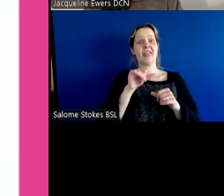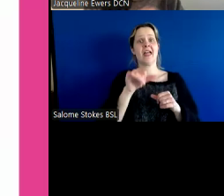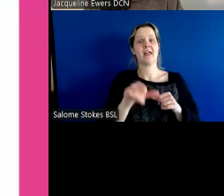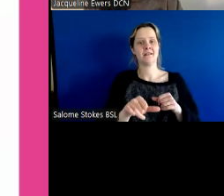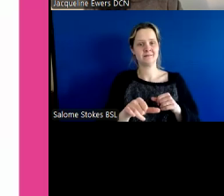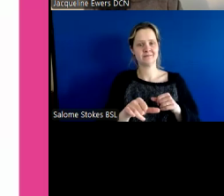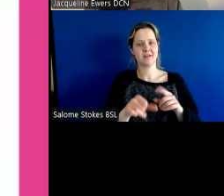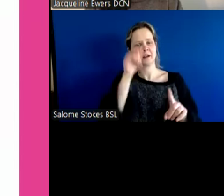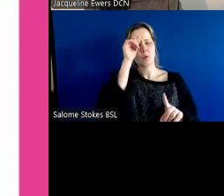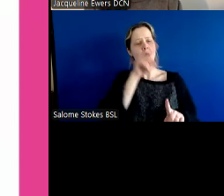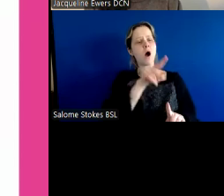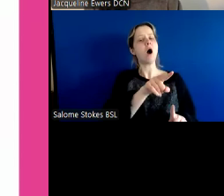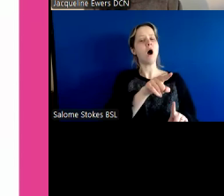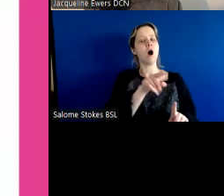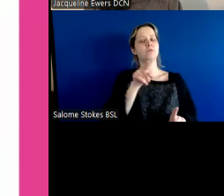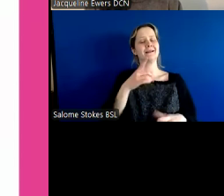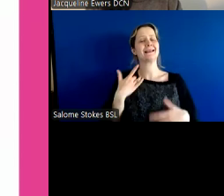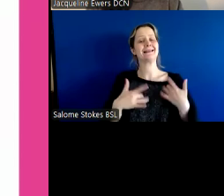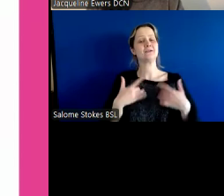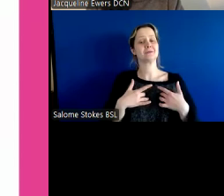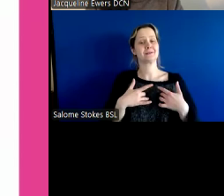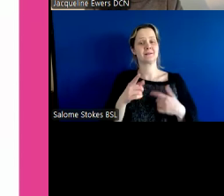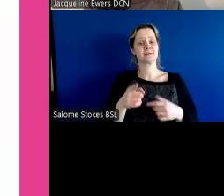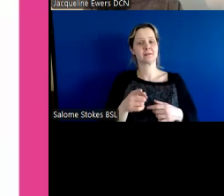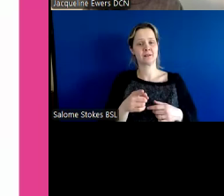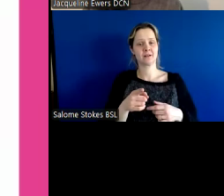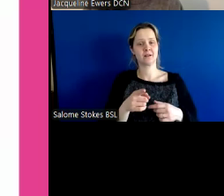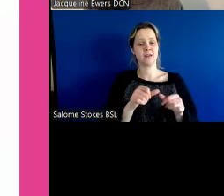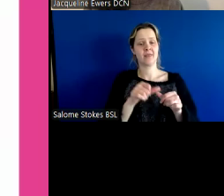I've demonstrated that I am actually engaged, and they can then follow up with that.